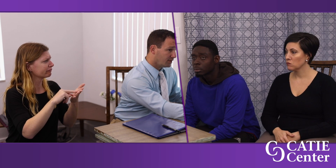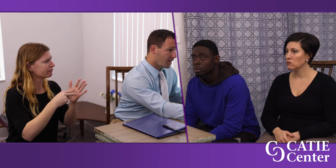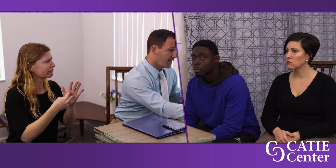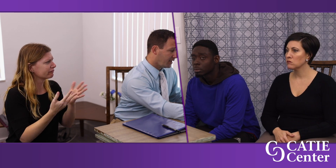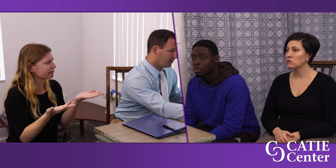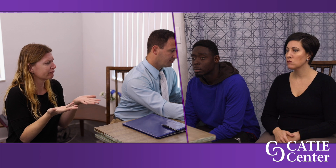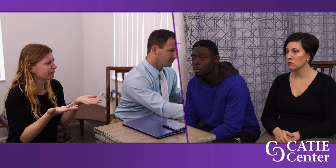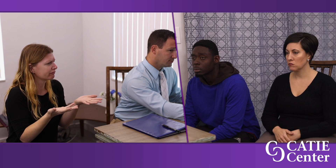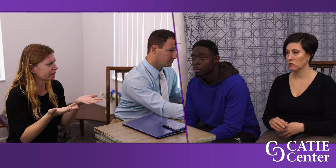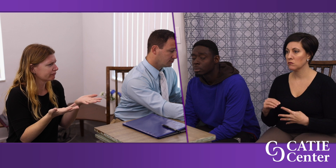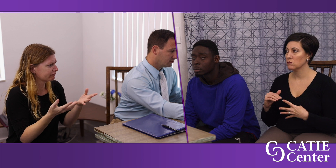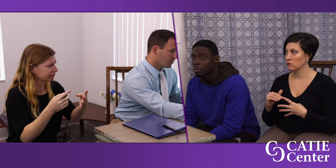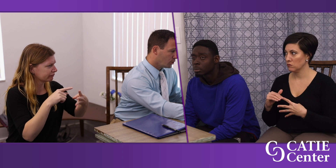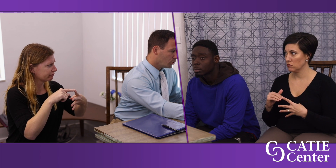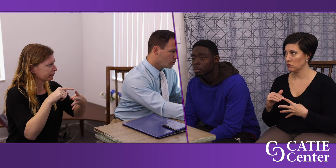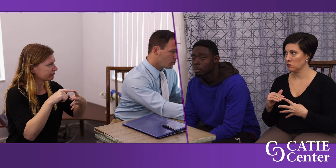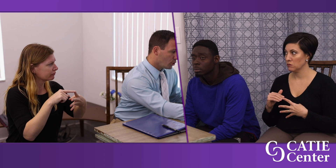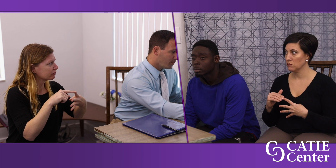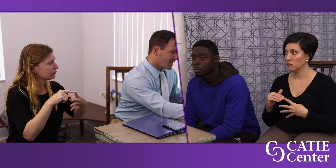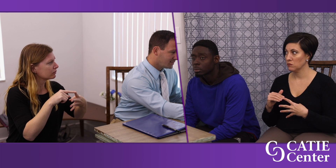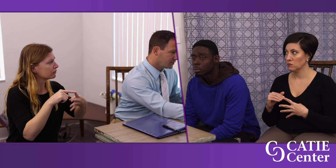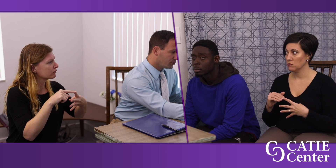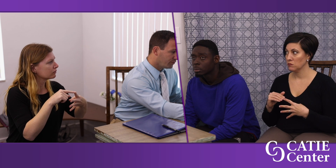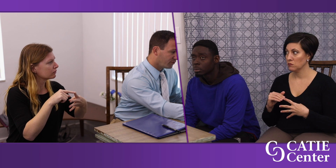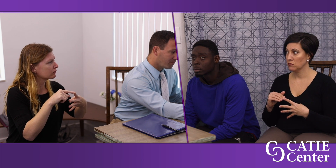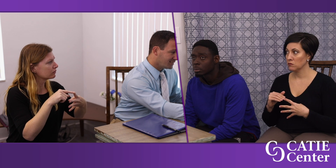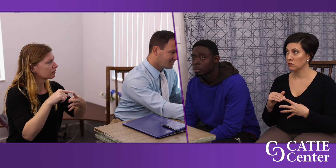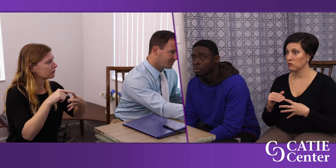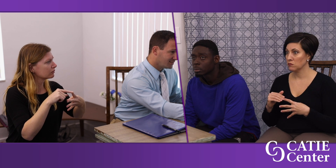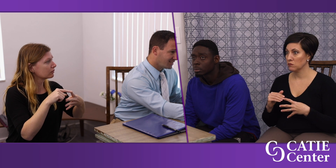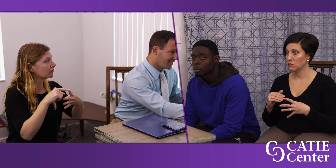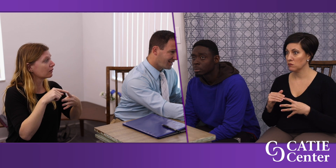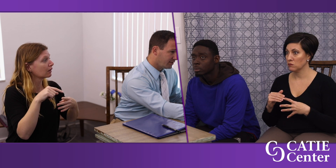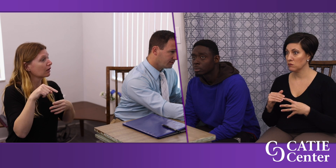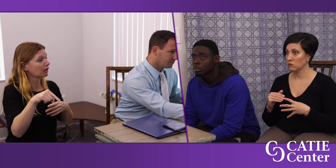A) no passing zone for bicyclists ahead.